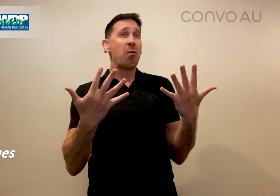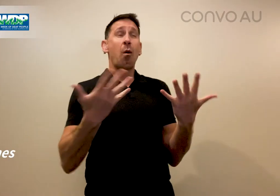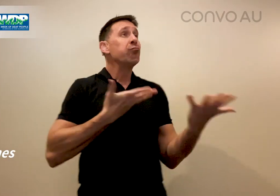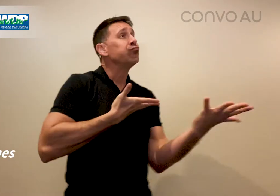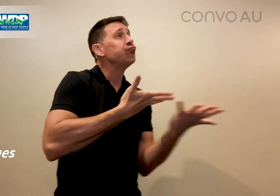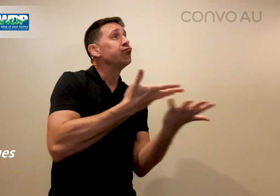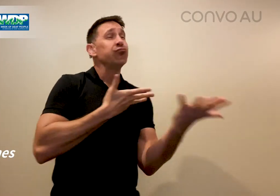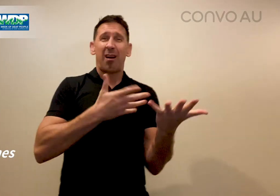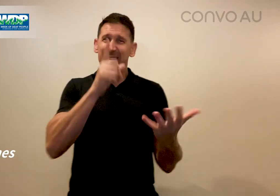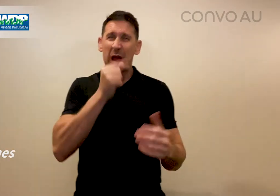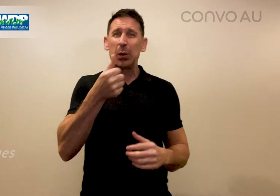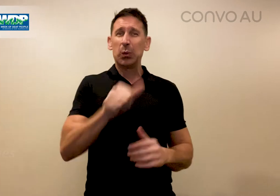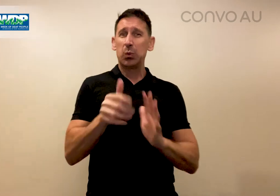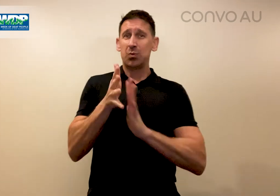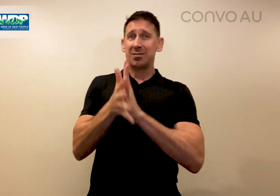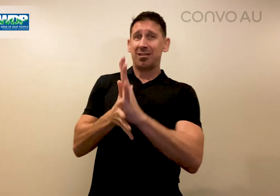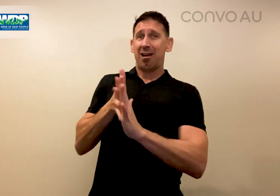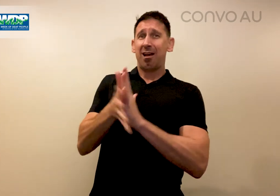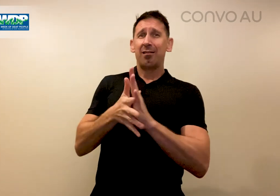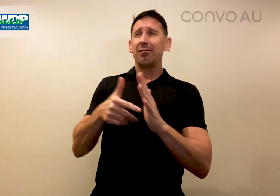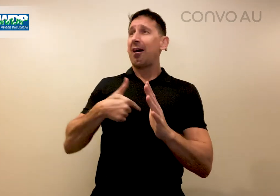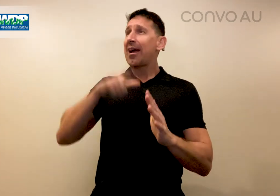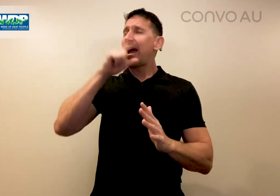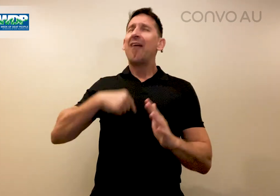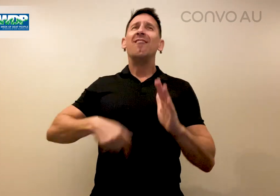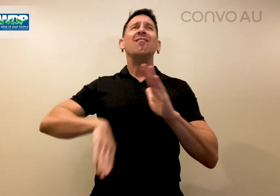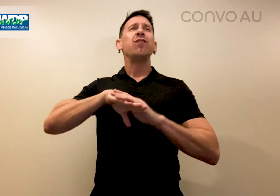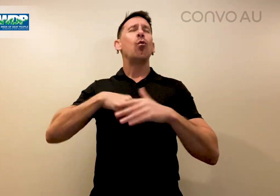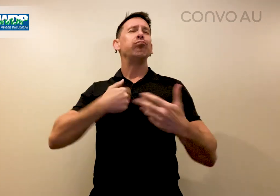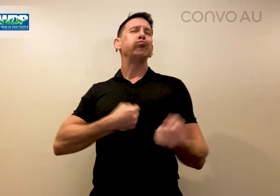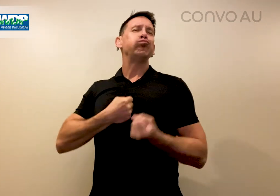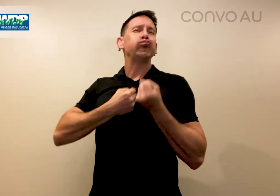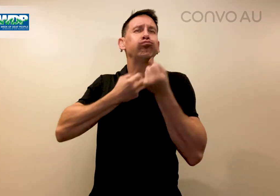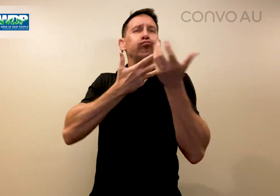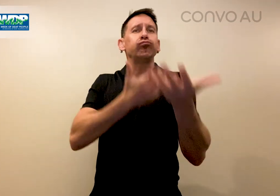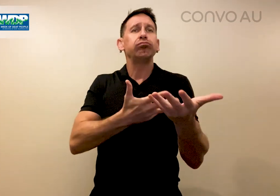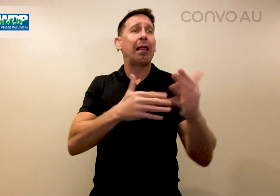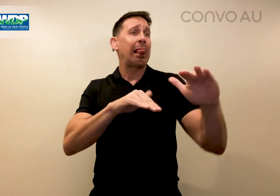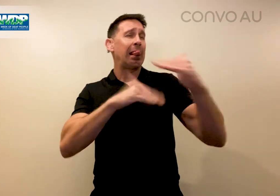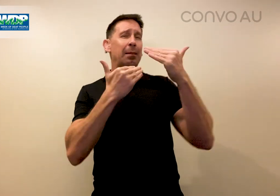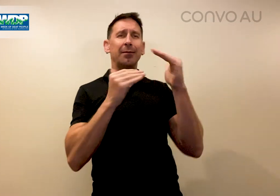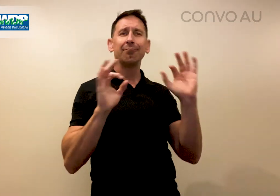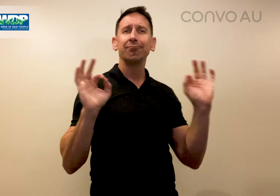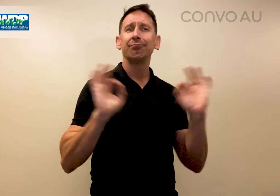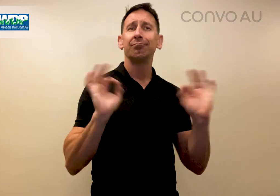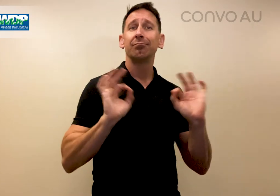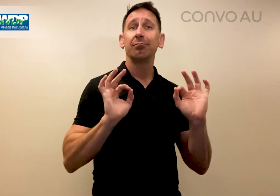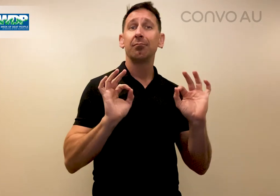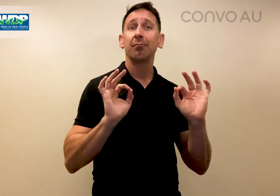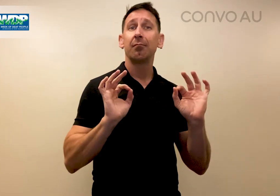Through sign language, we can express ourselves fully and without limit.